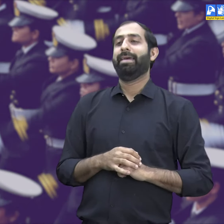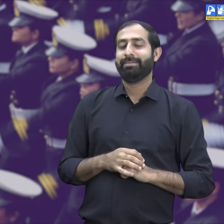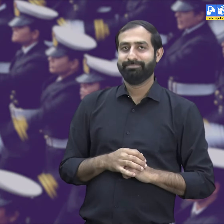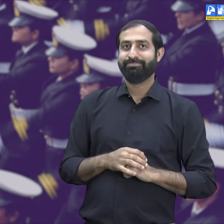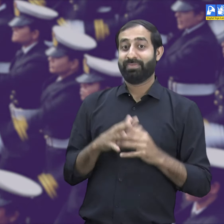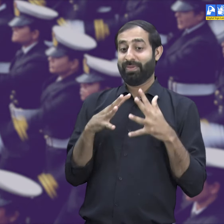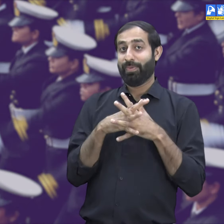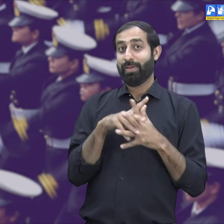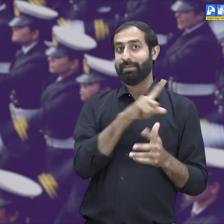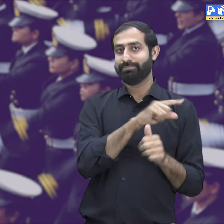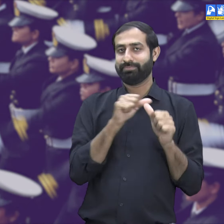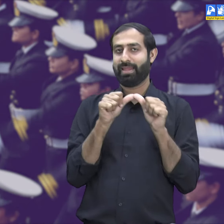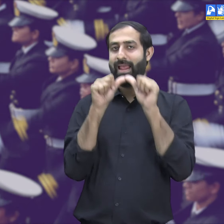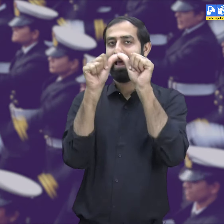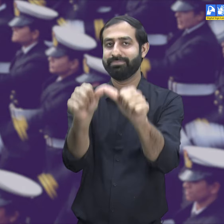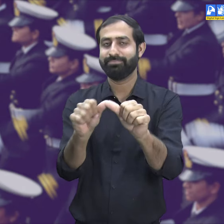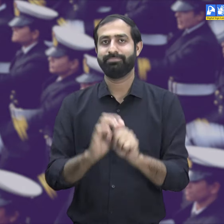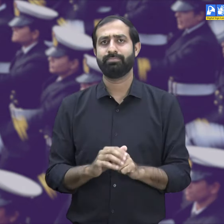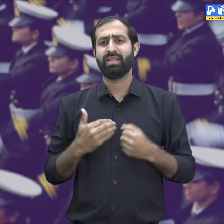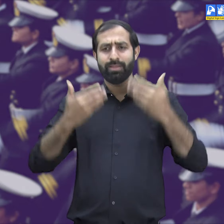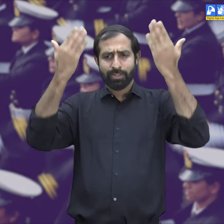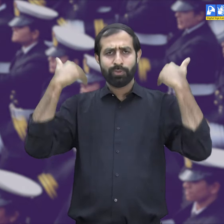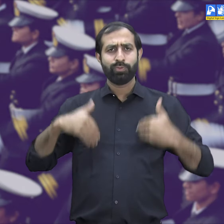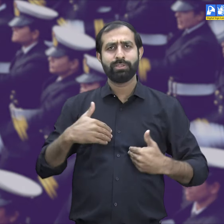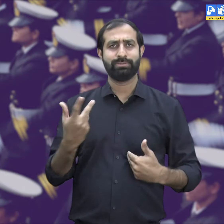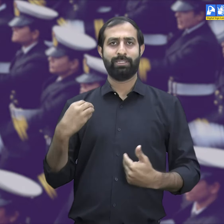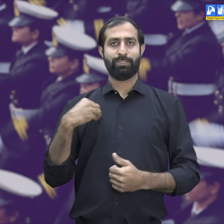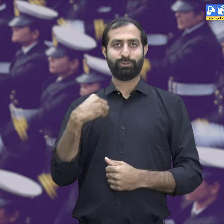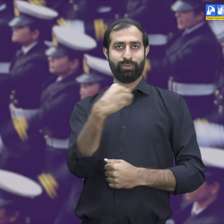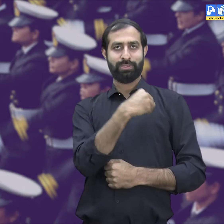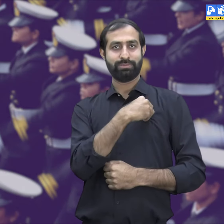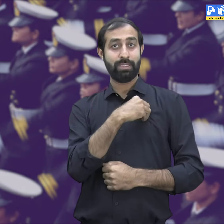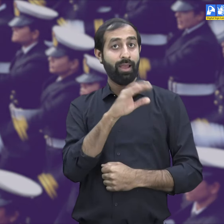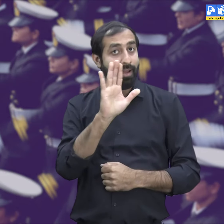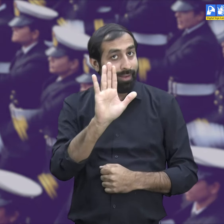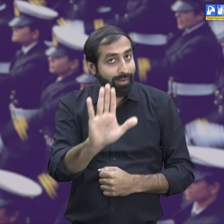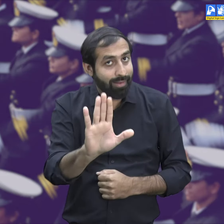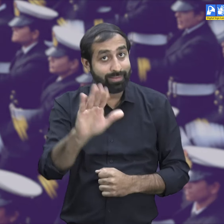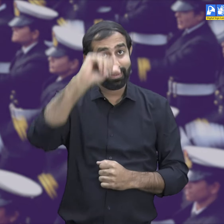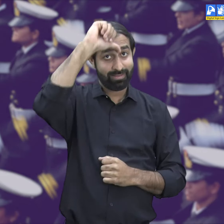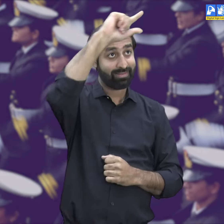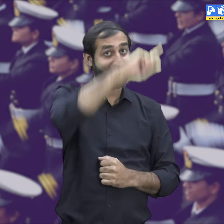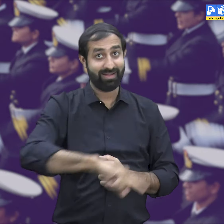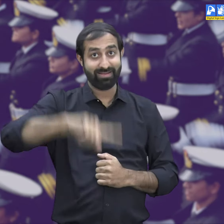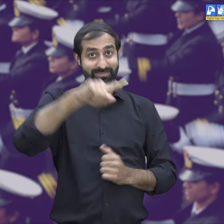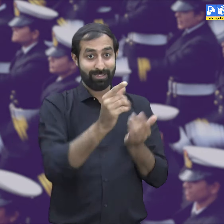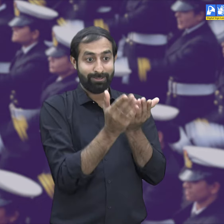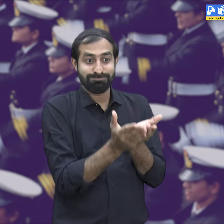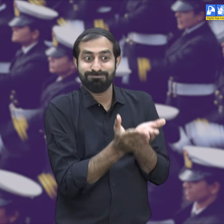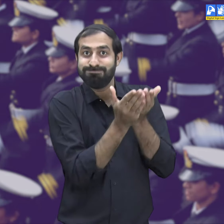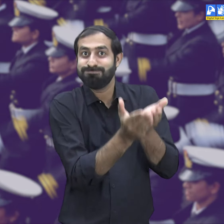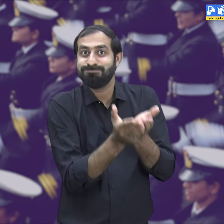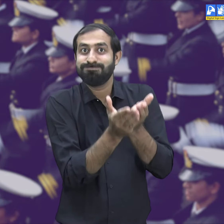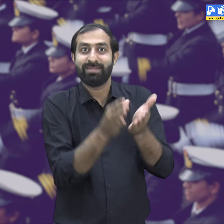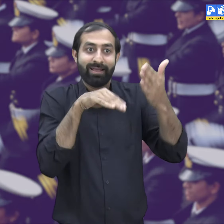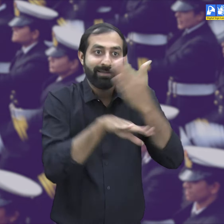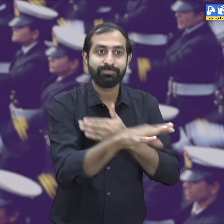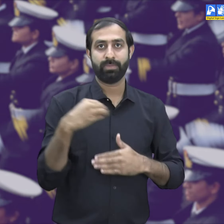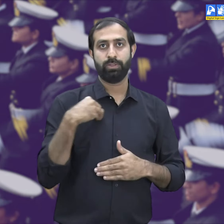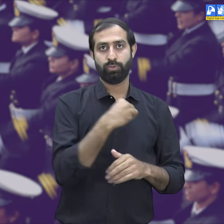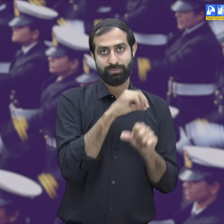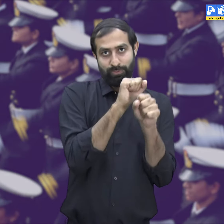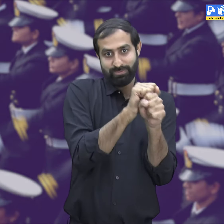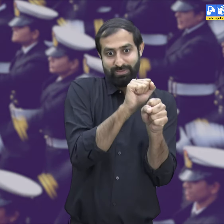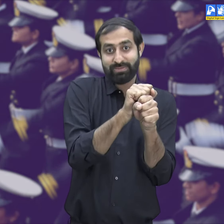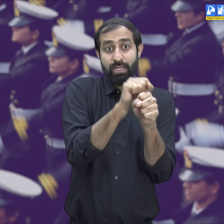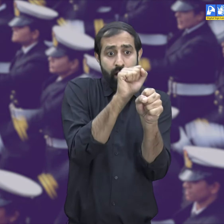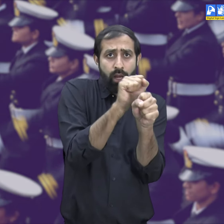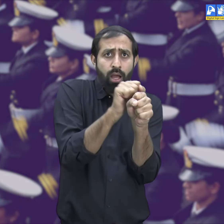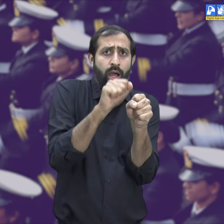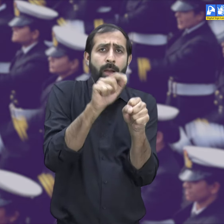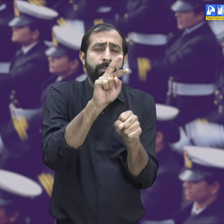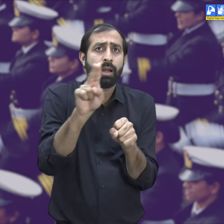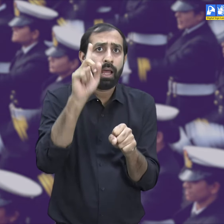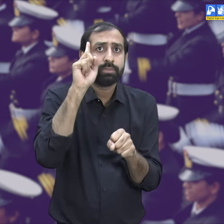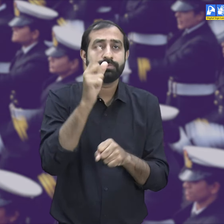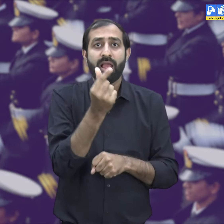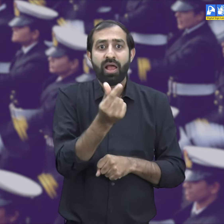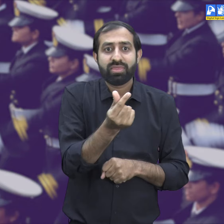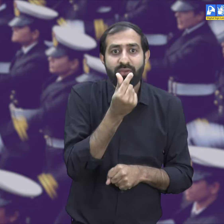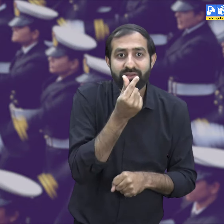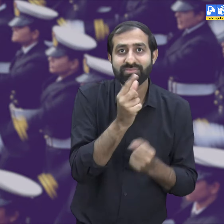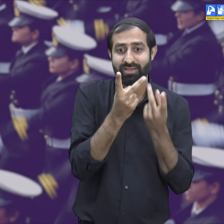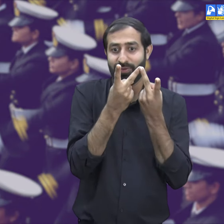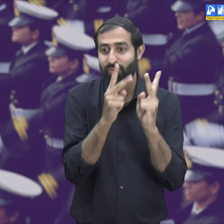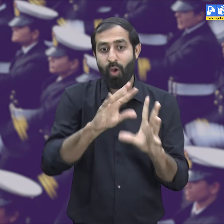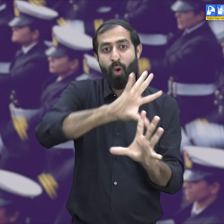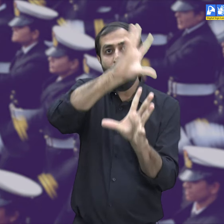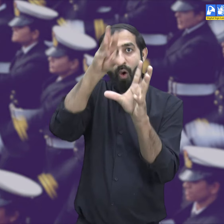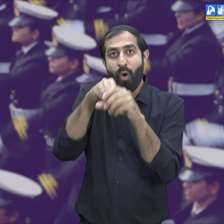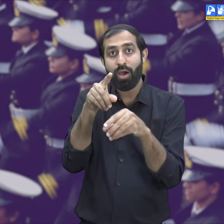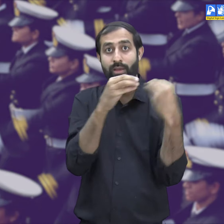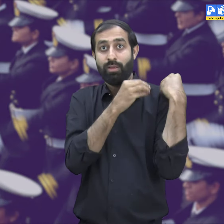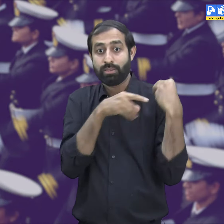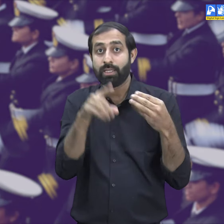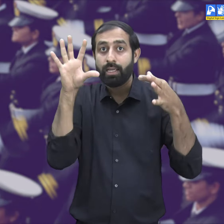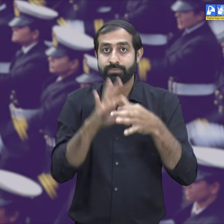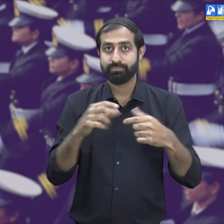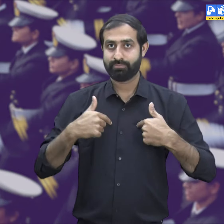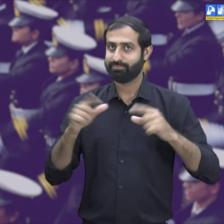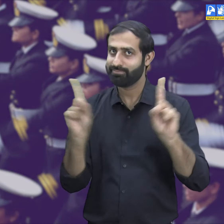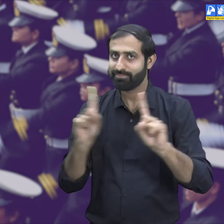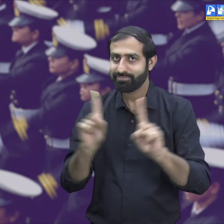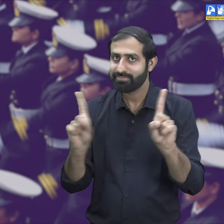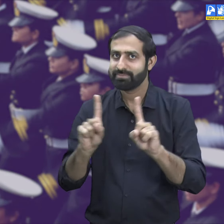Wahida said, I am a doctor but in Indian Navy a naval doctor does not just give medicines to patients.